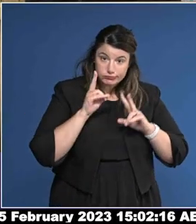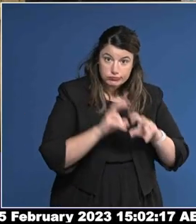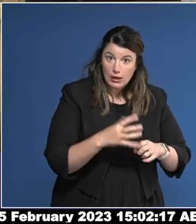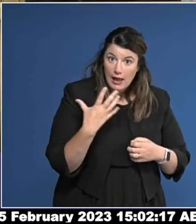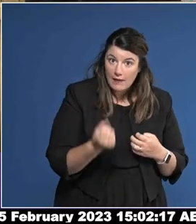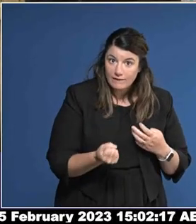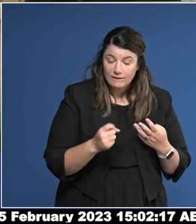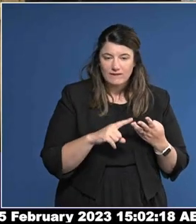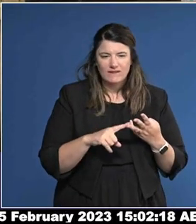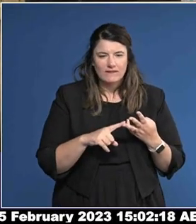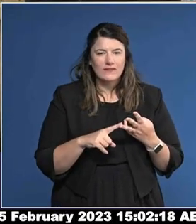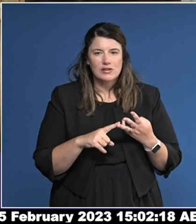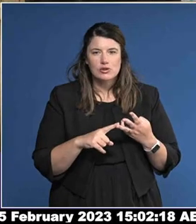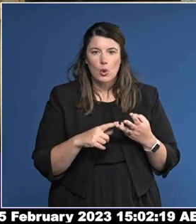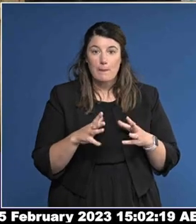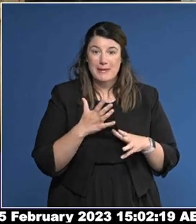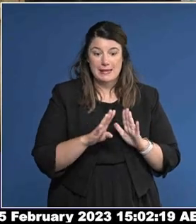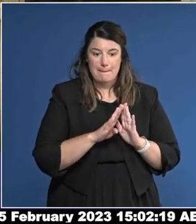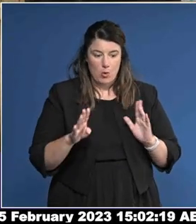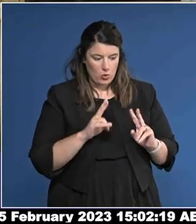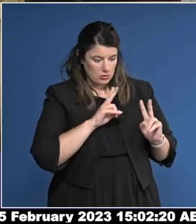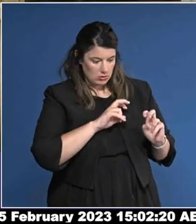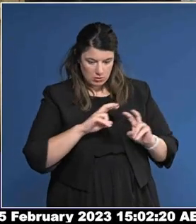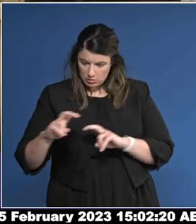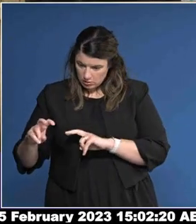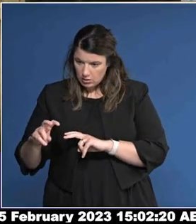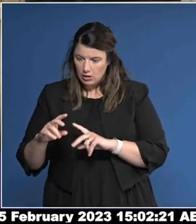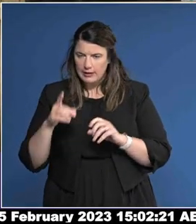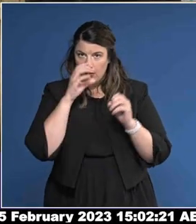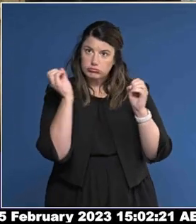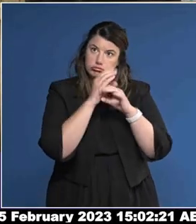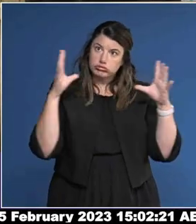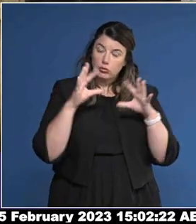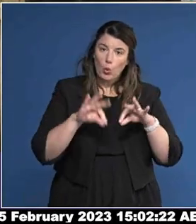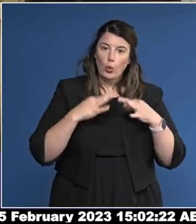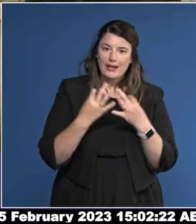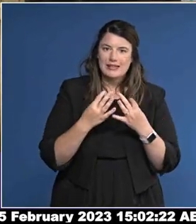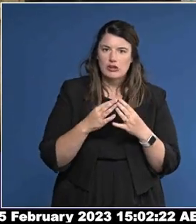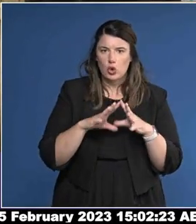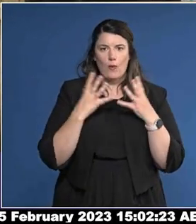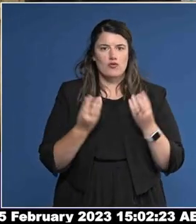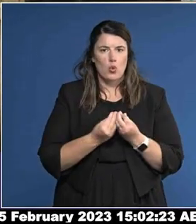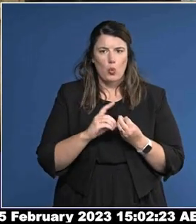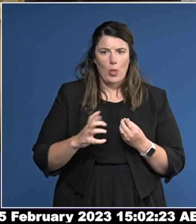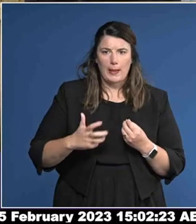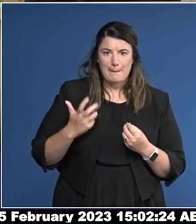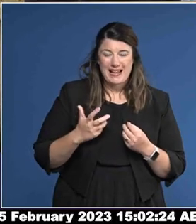So having that central oversight where you can then get an organisational picture, I think when - particularly for sort of, you know, larger organisations, I think that's